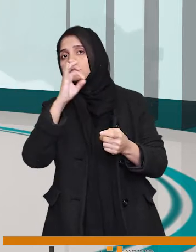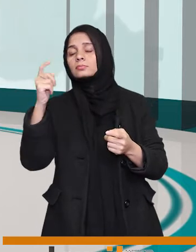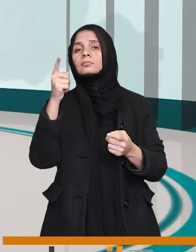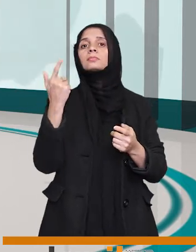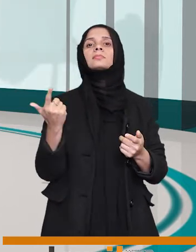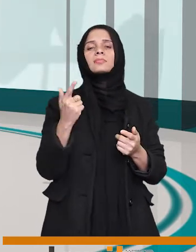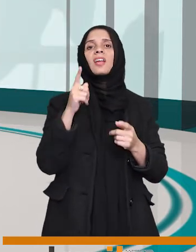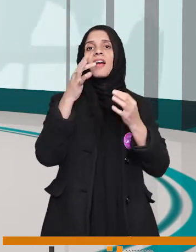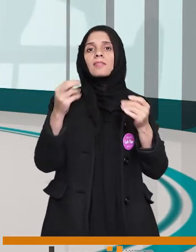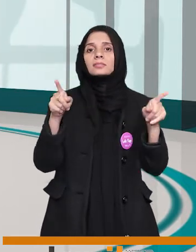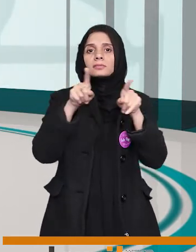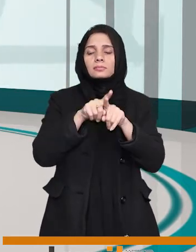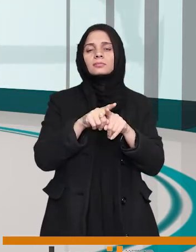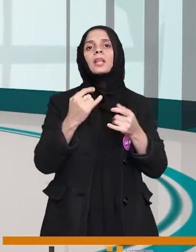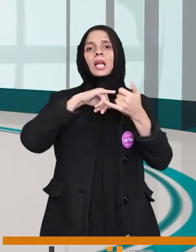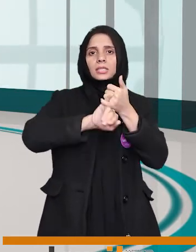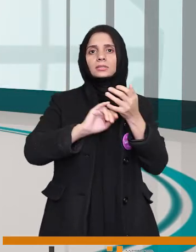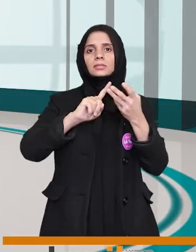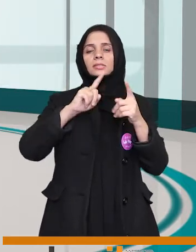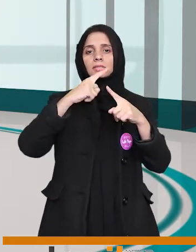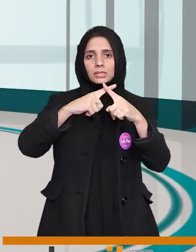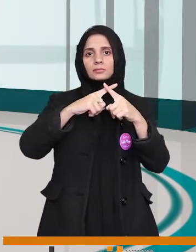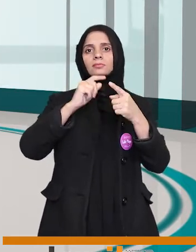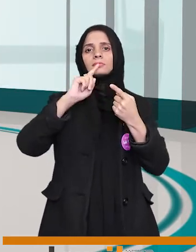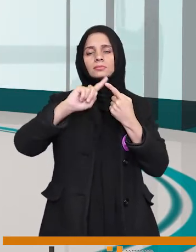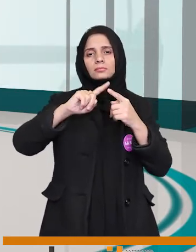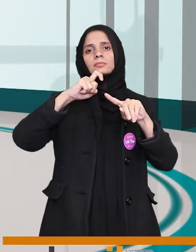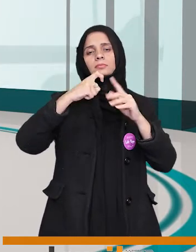sixer.com came along with it,